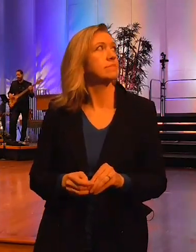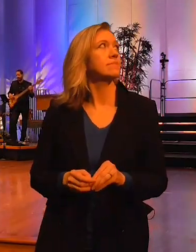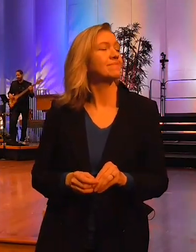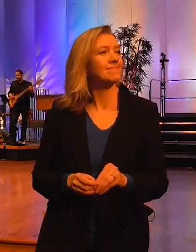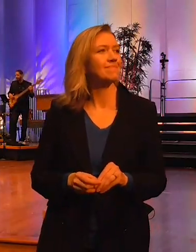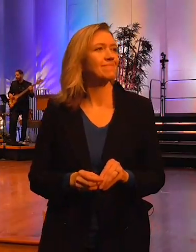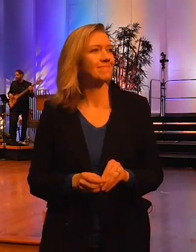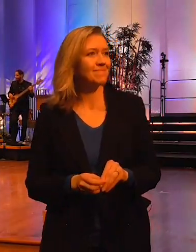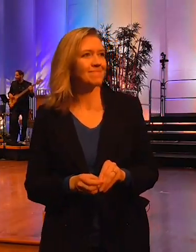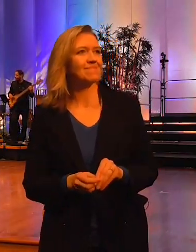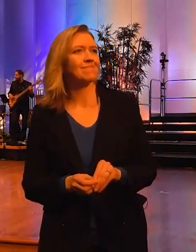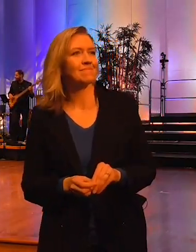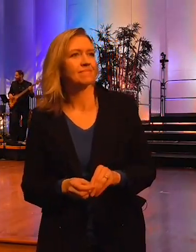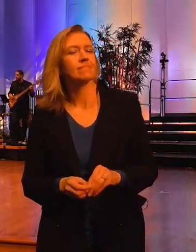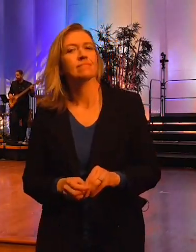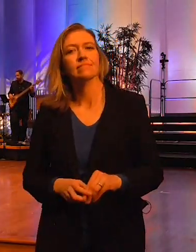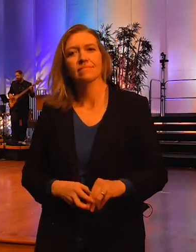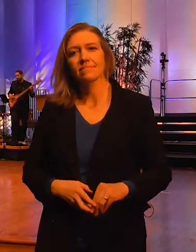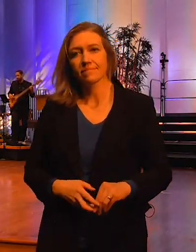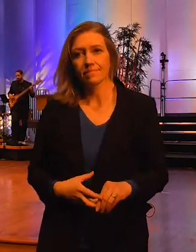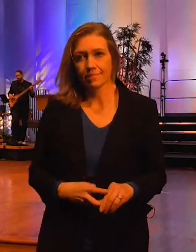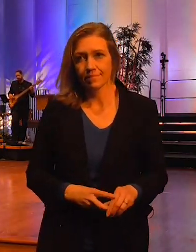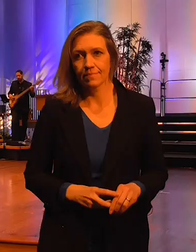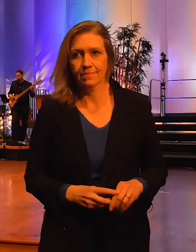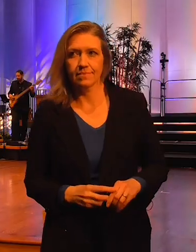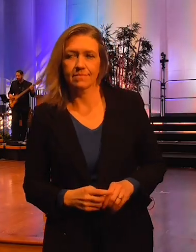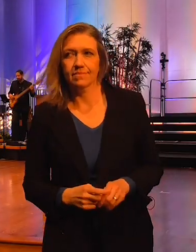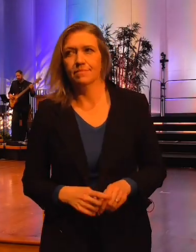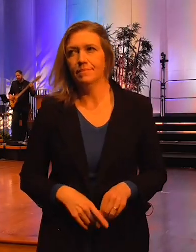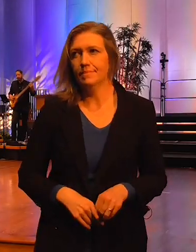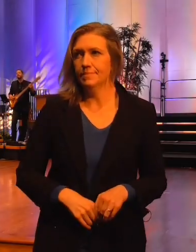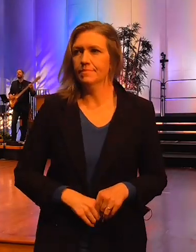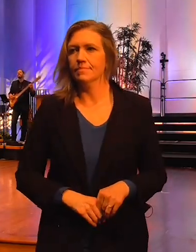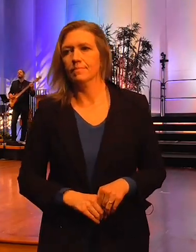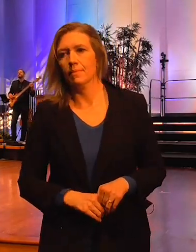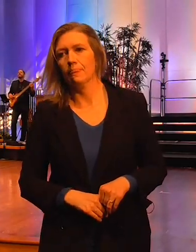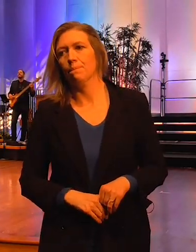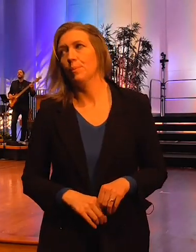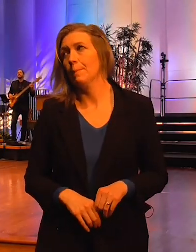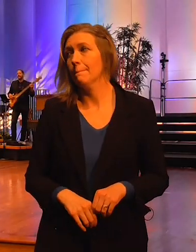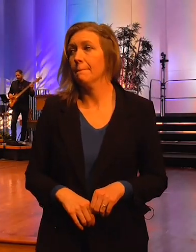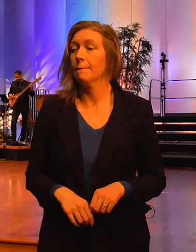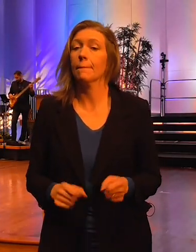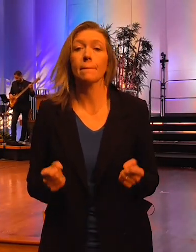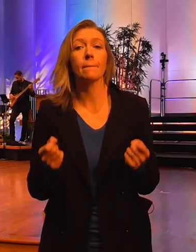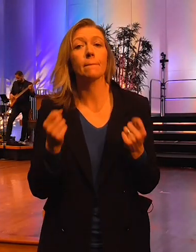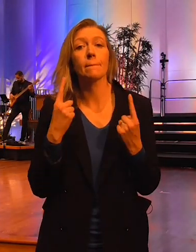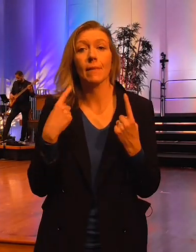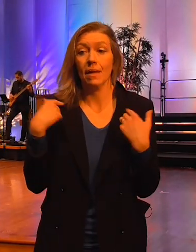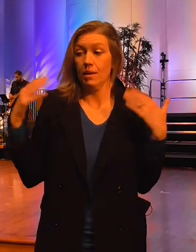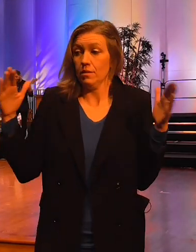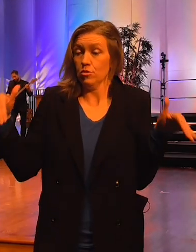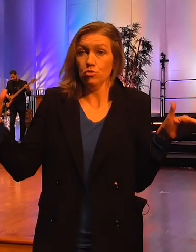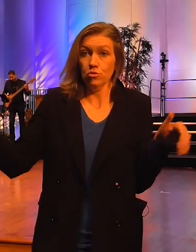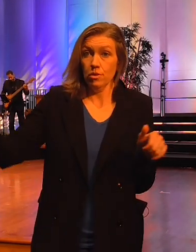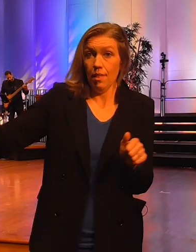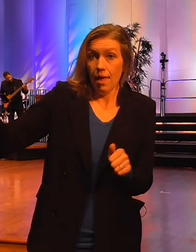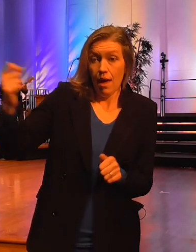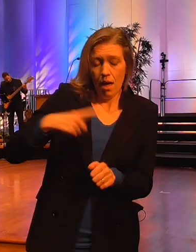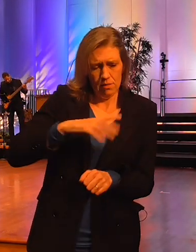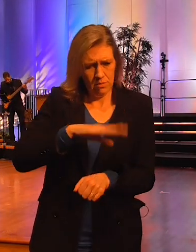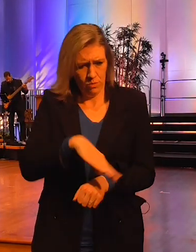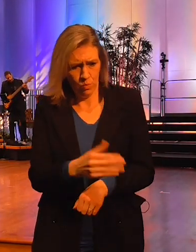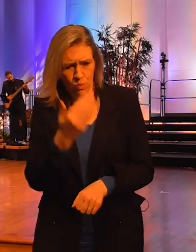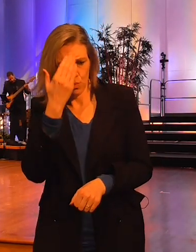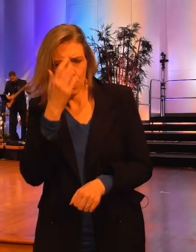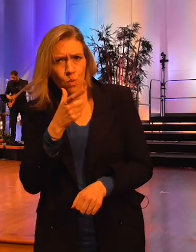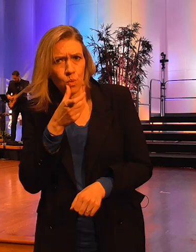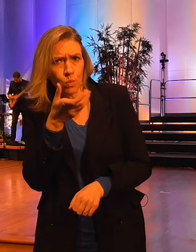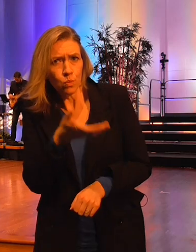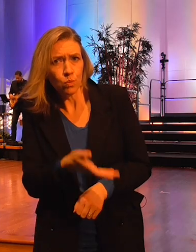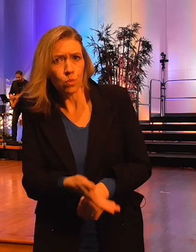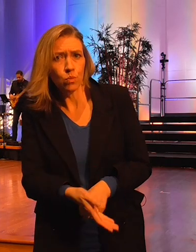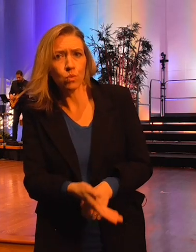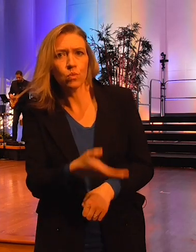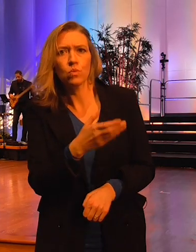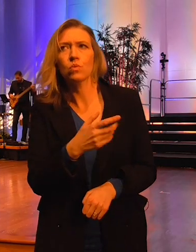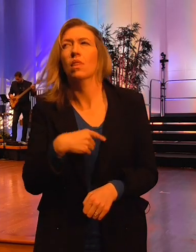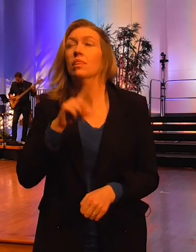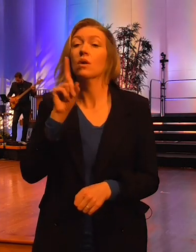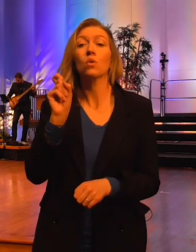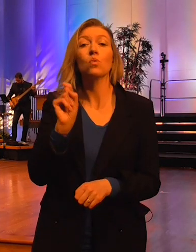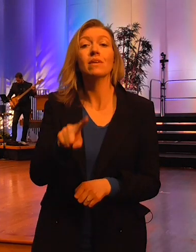am an angel asked me do you know who you are the question and the answer